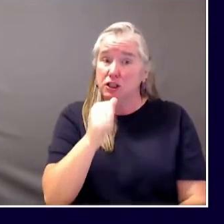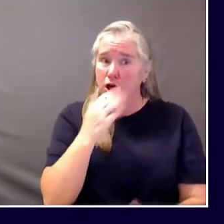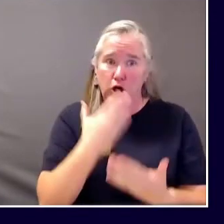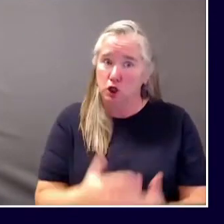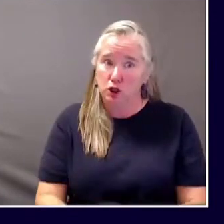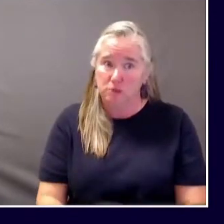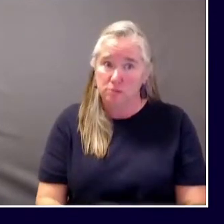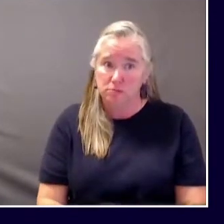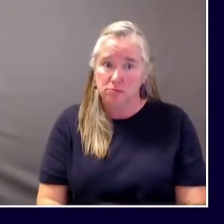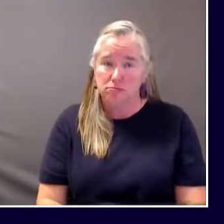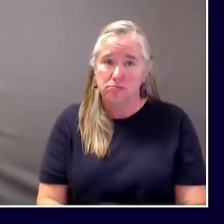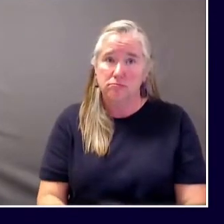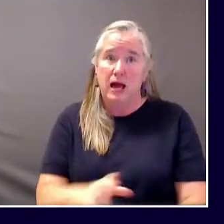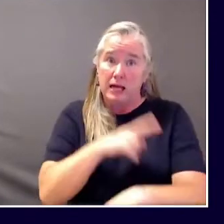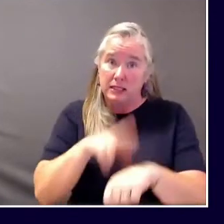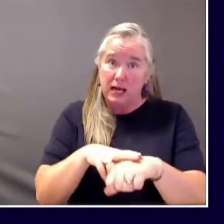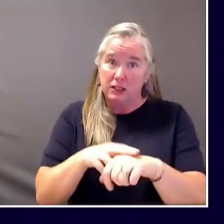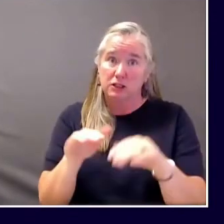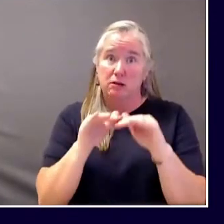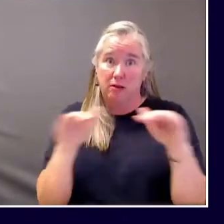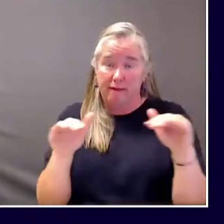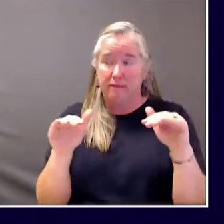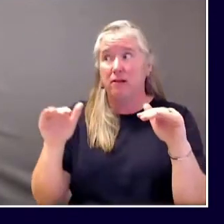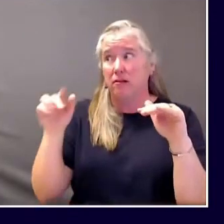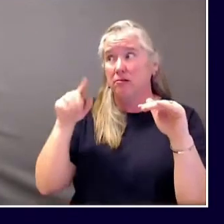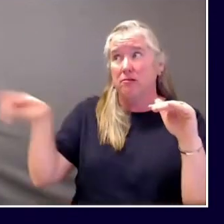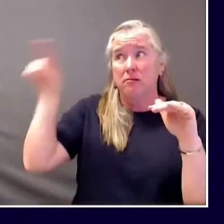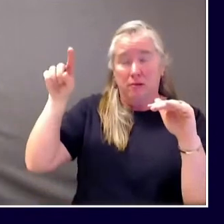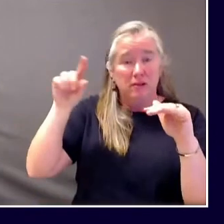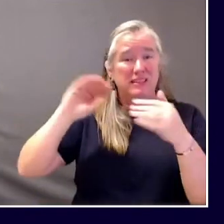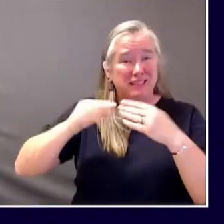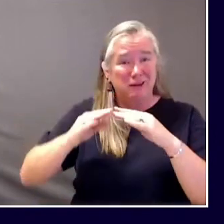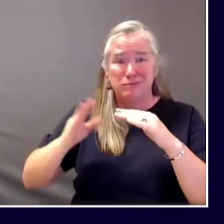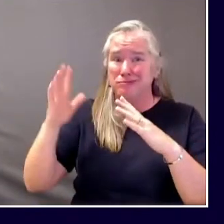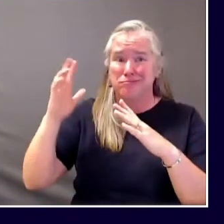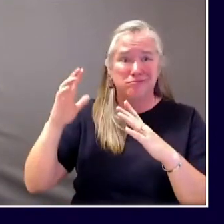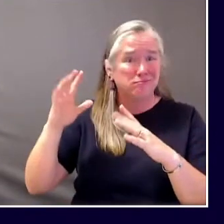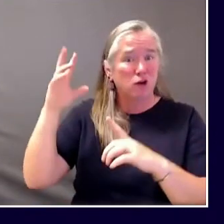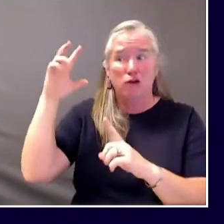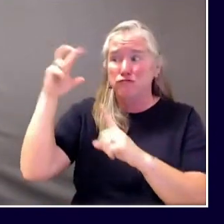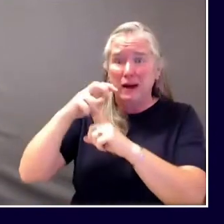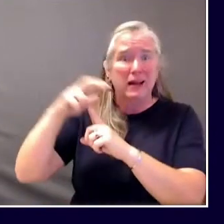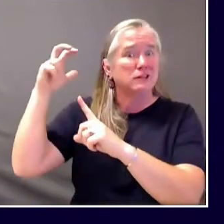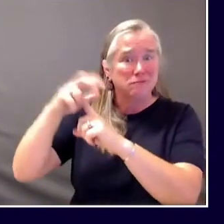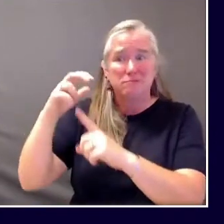cases nationally have reached